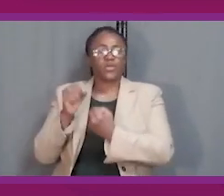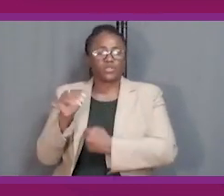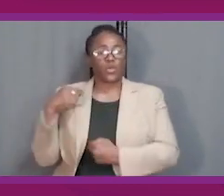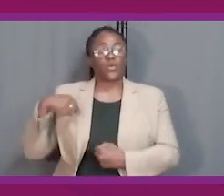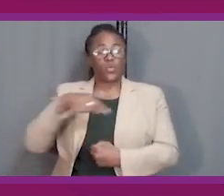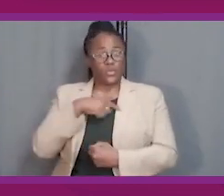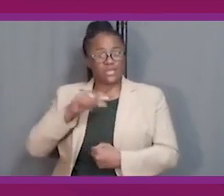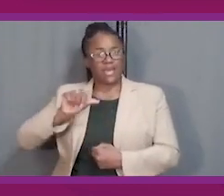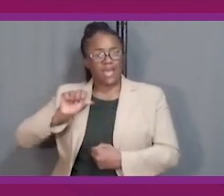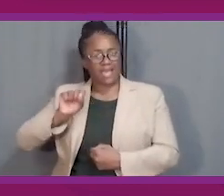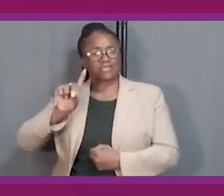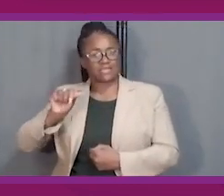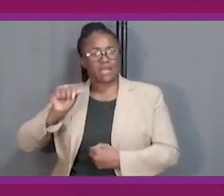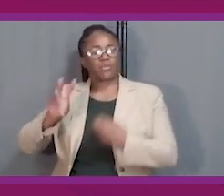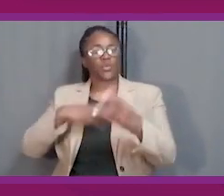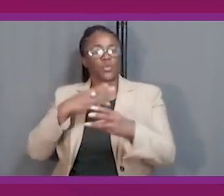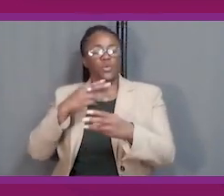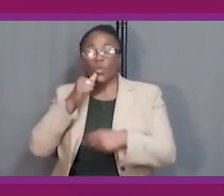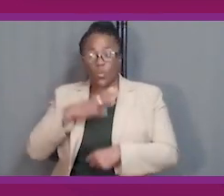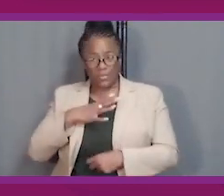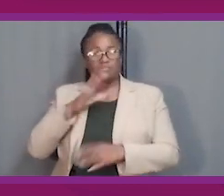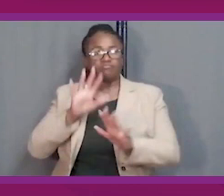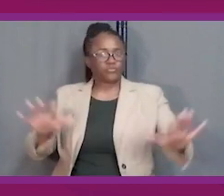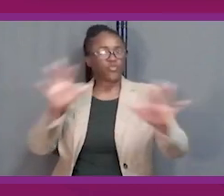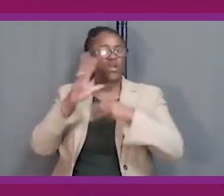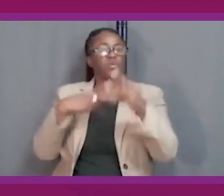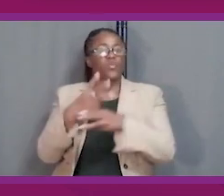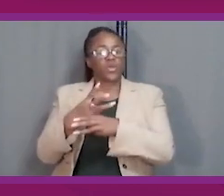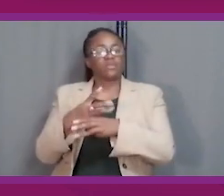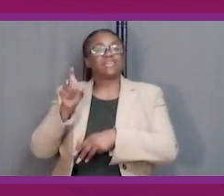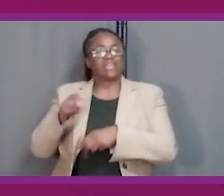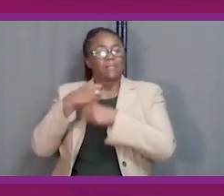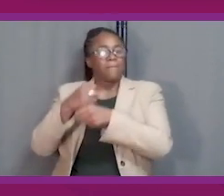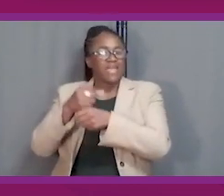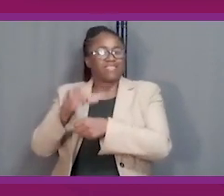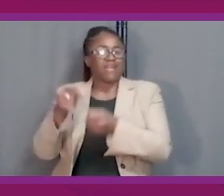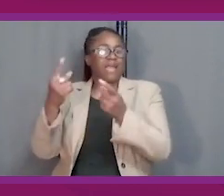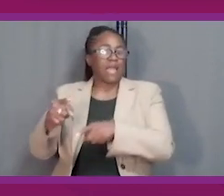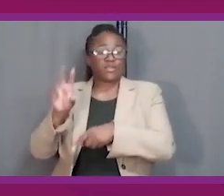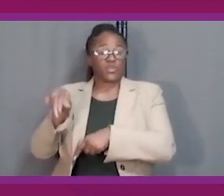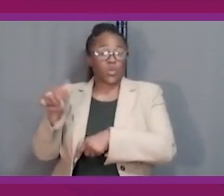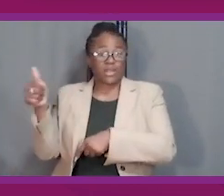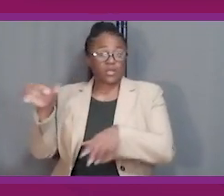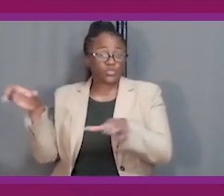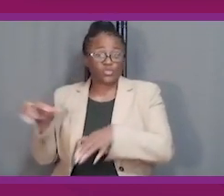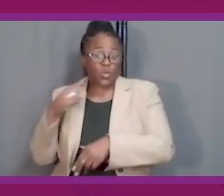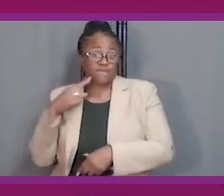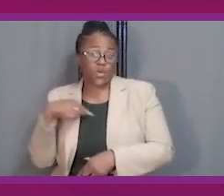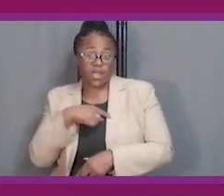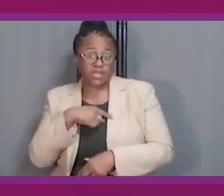to do it for us. I'm so passionate about this topic, so thank you for leading off with this.